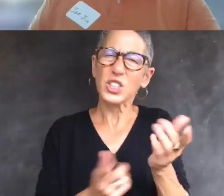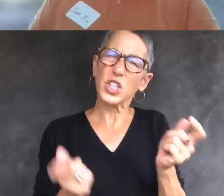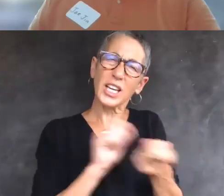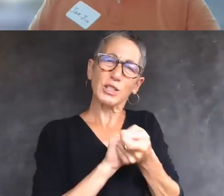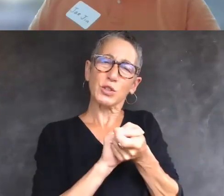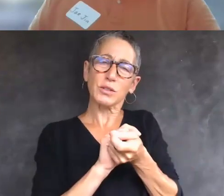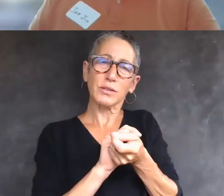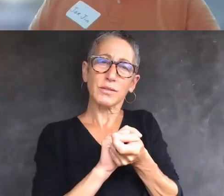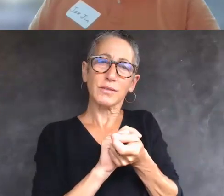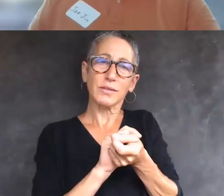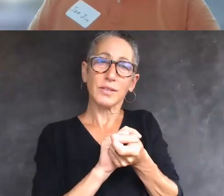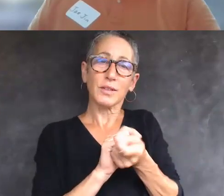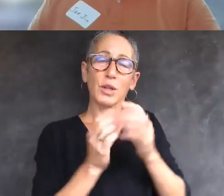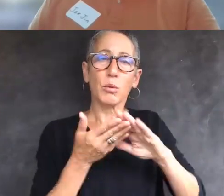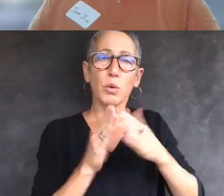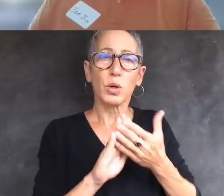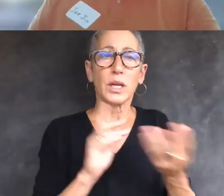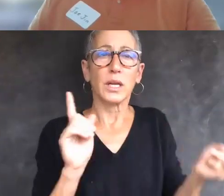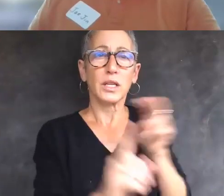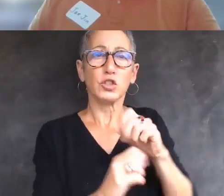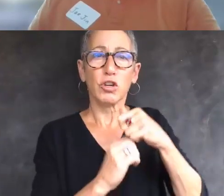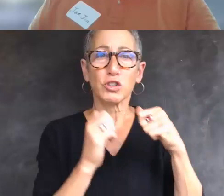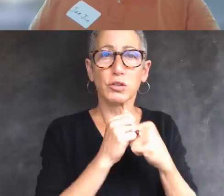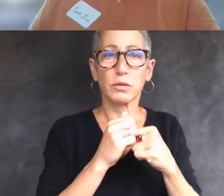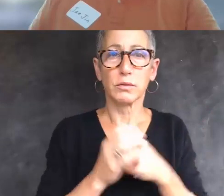so that communities can be internally safe, emotionally safe, spiritually safe,